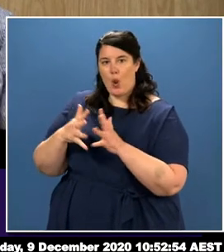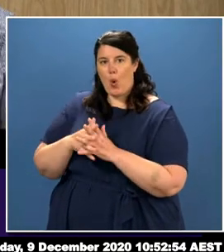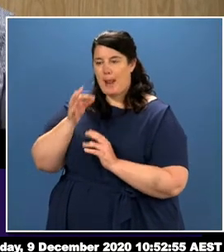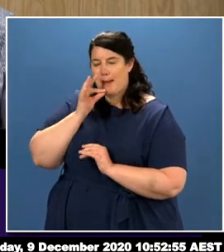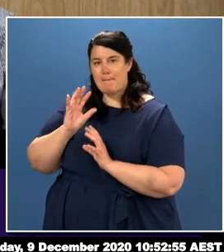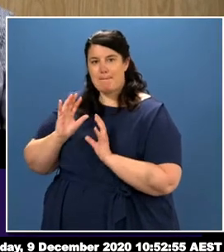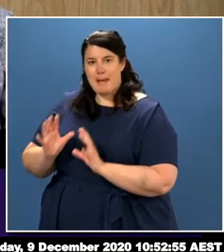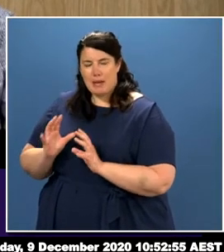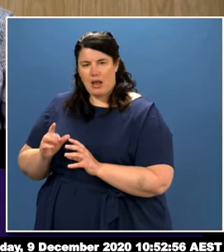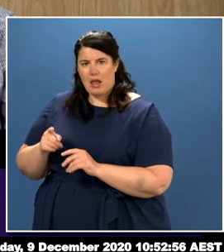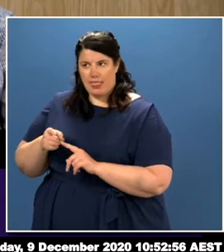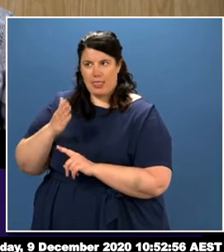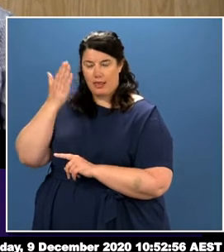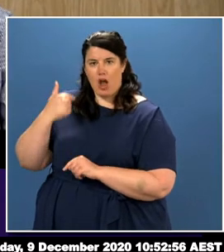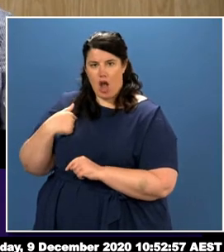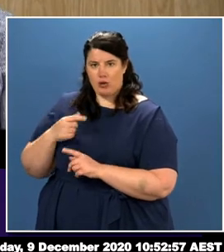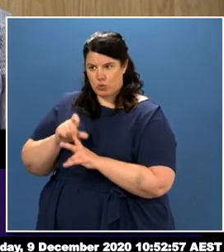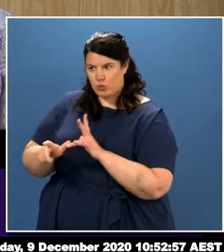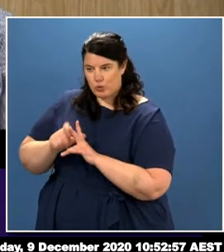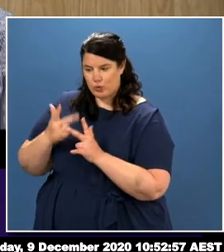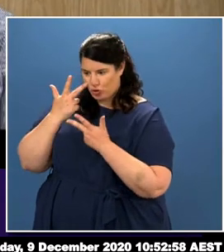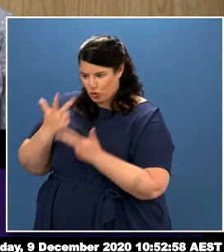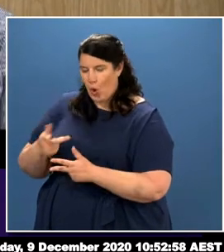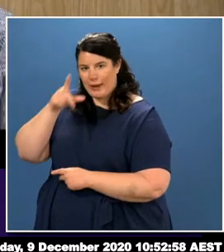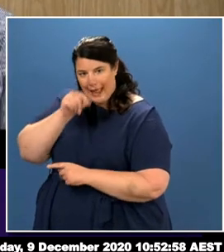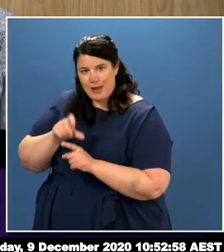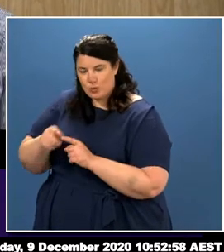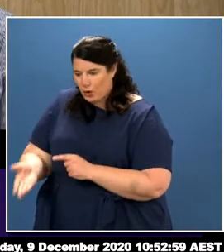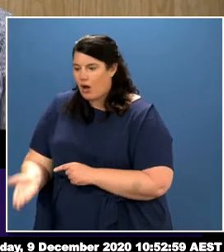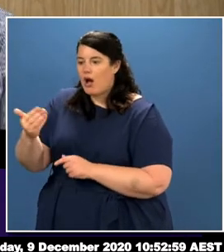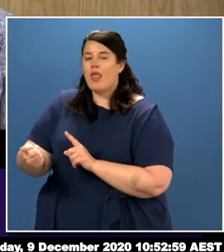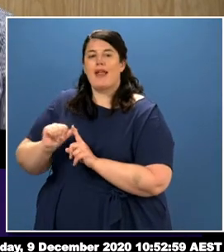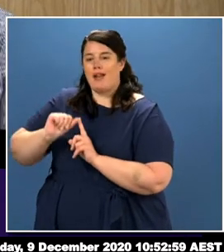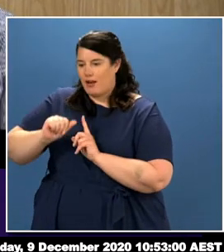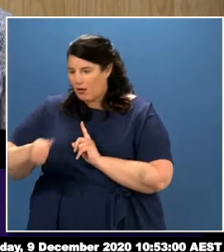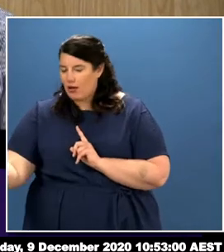So, similarly, by showing the example of doing it, of succeeding in it,